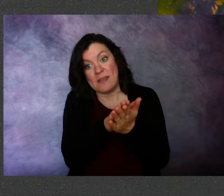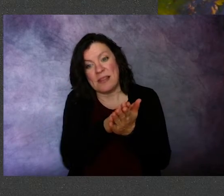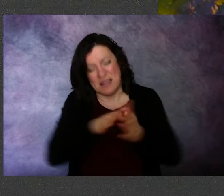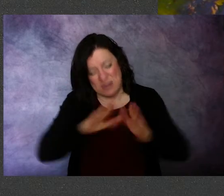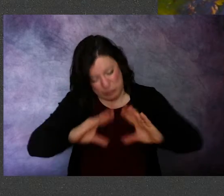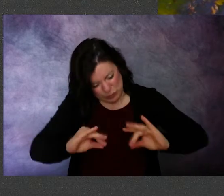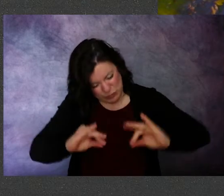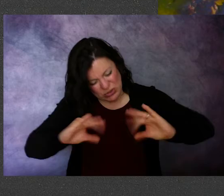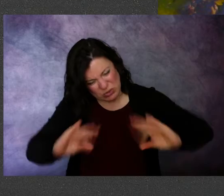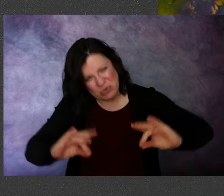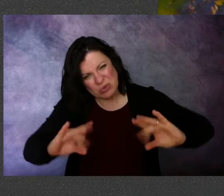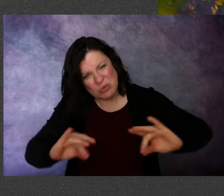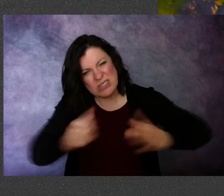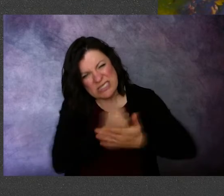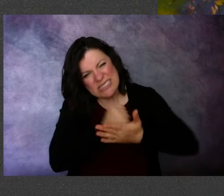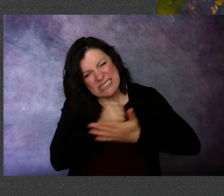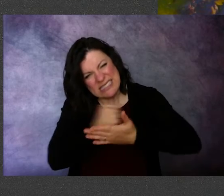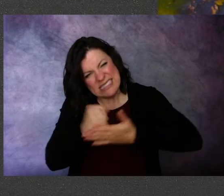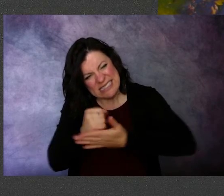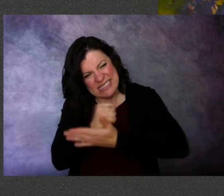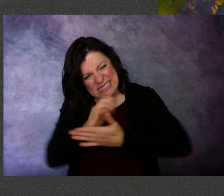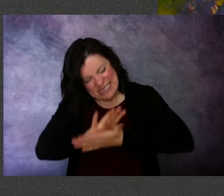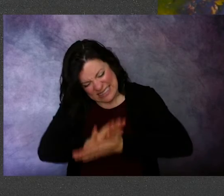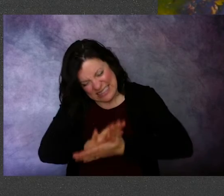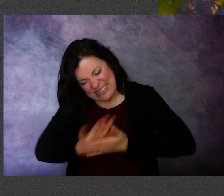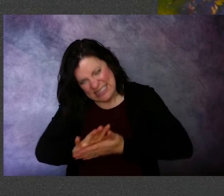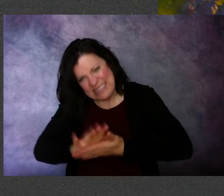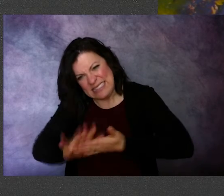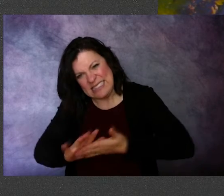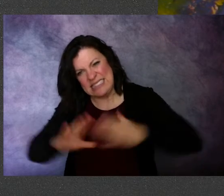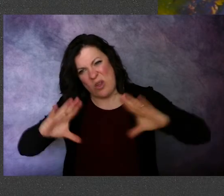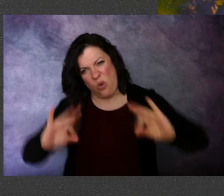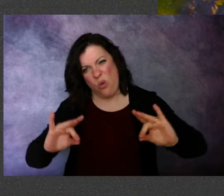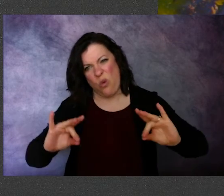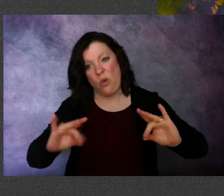and we're gonna give it a gentle press. We might have to count at 10.